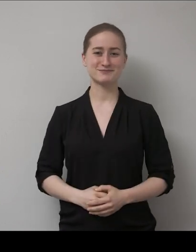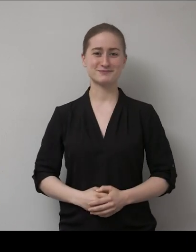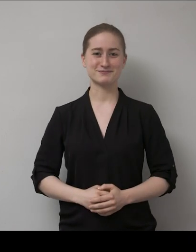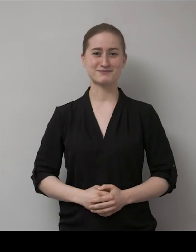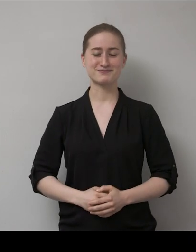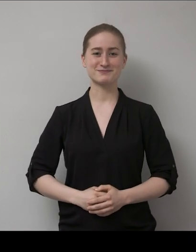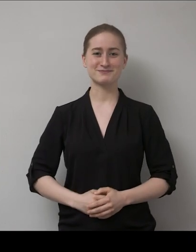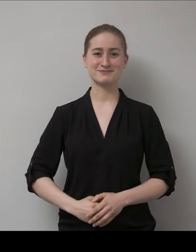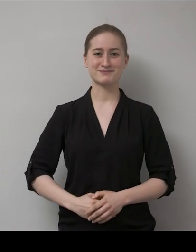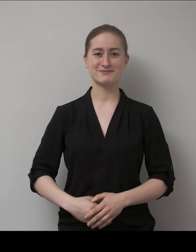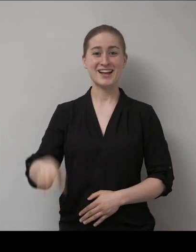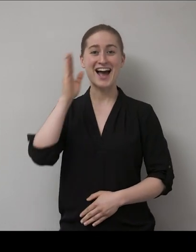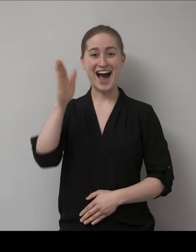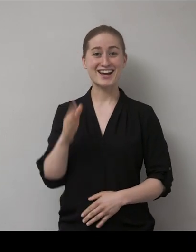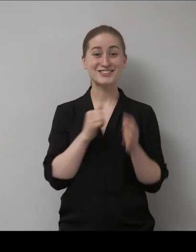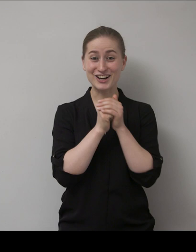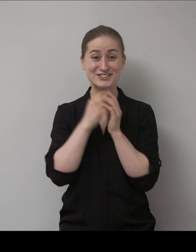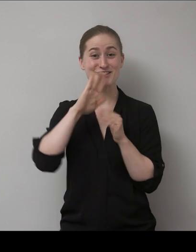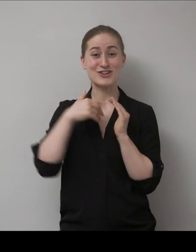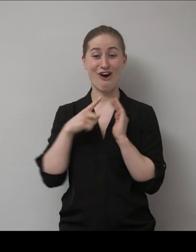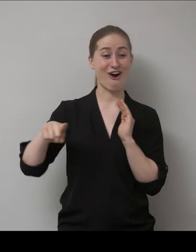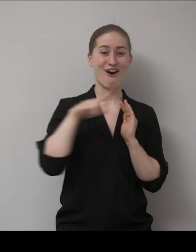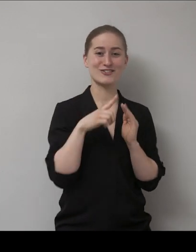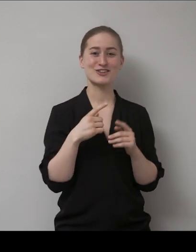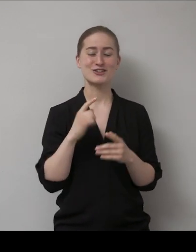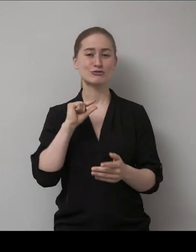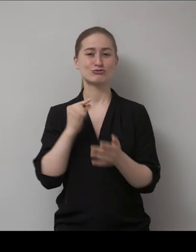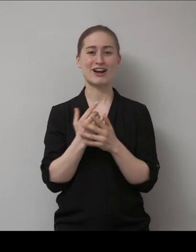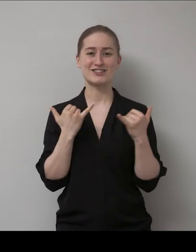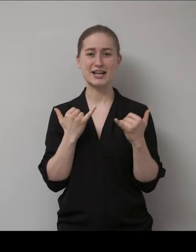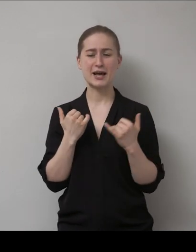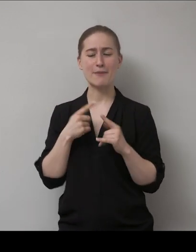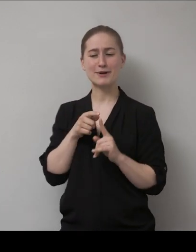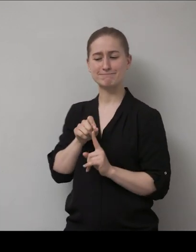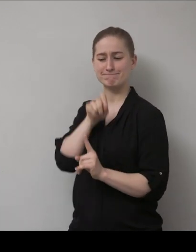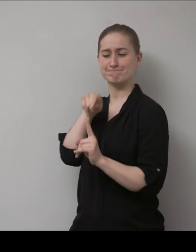Hi, and congratulations to all of you who are graduating today, but particularly, those of you receiving